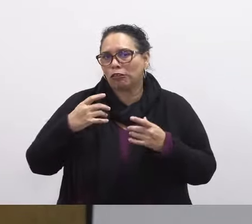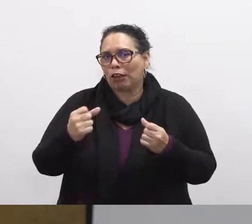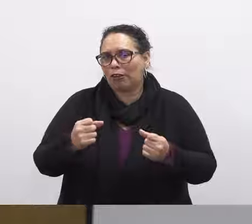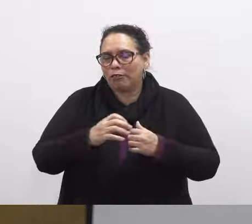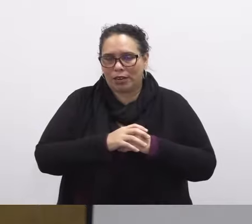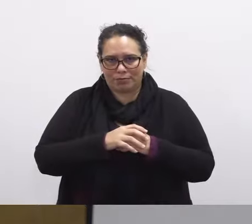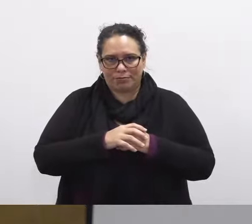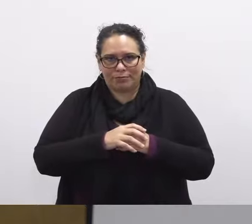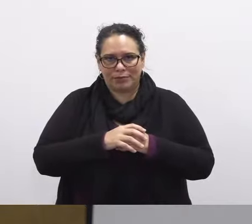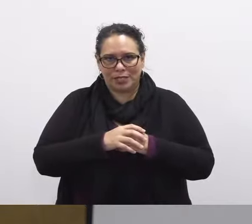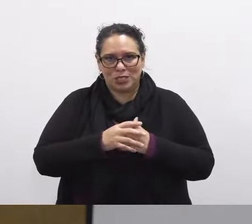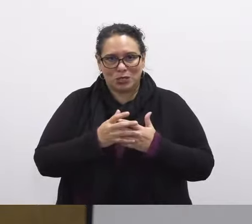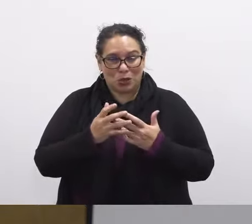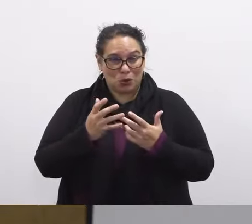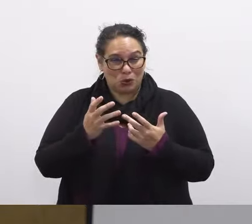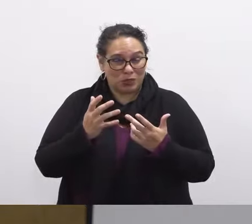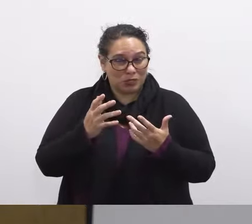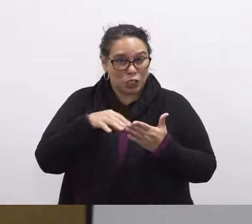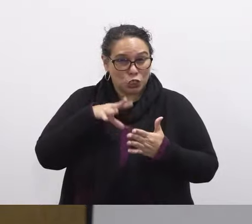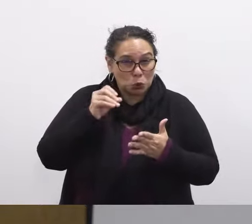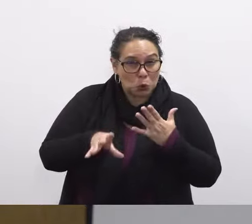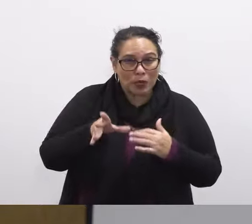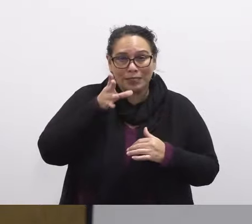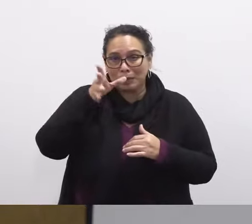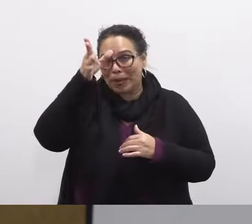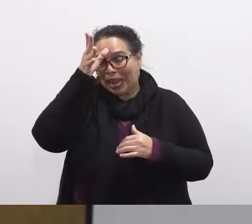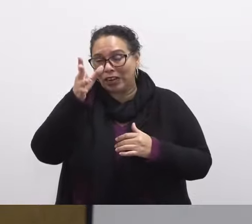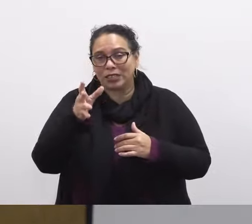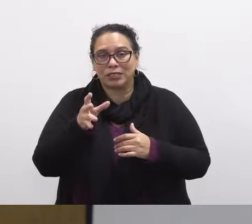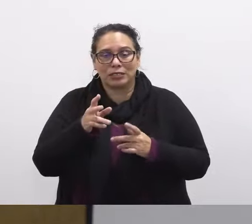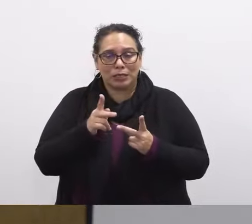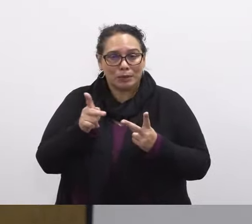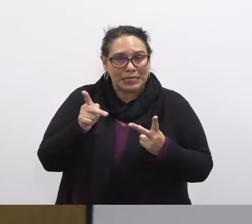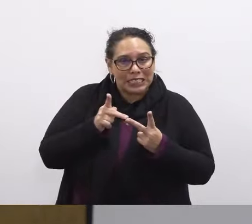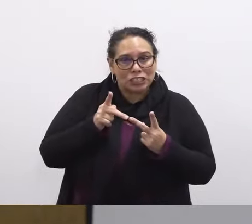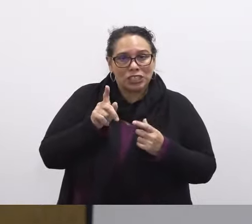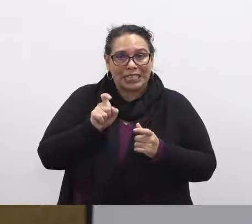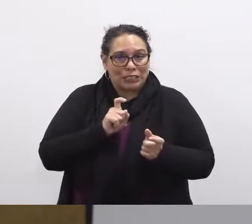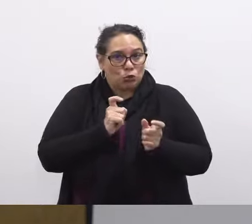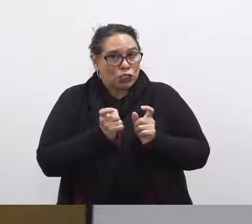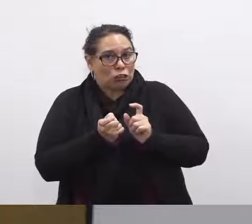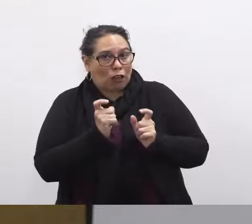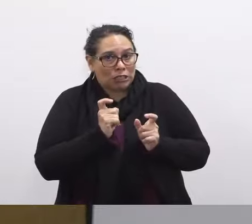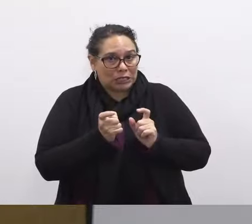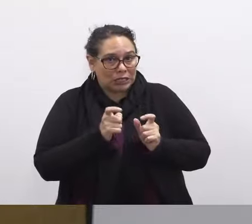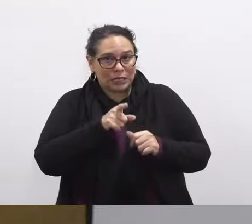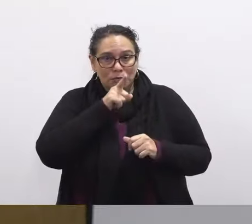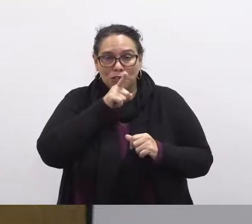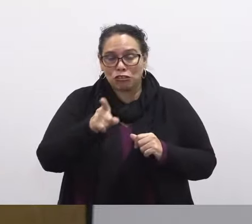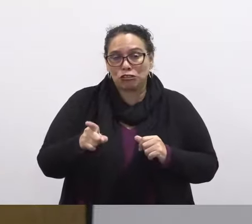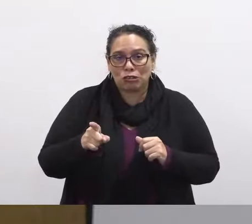that are in that position of needing to readjust to make sure that they have those conversations